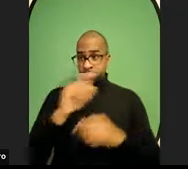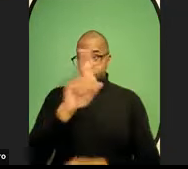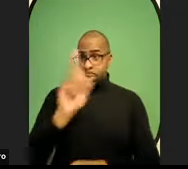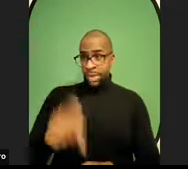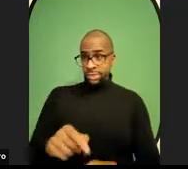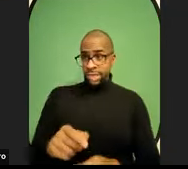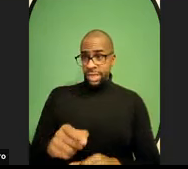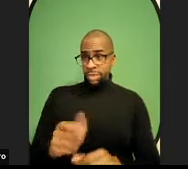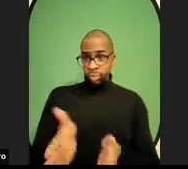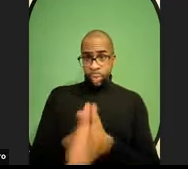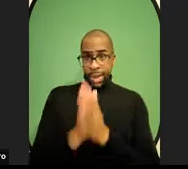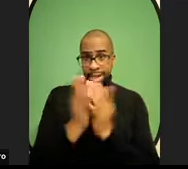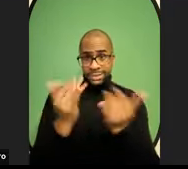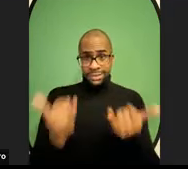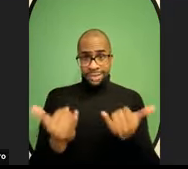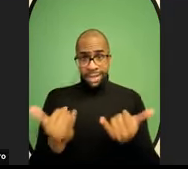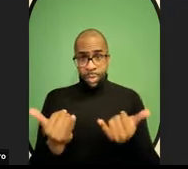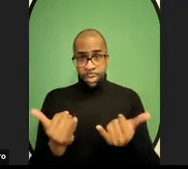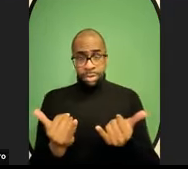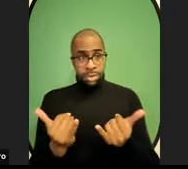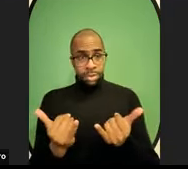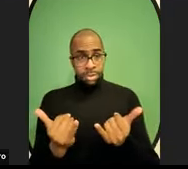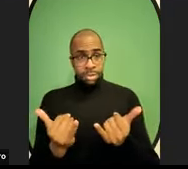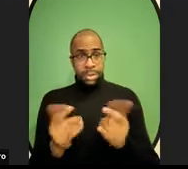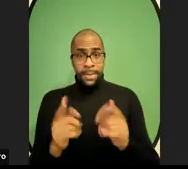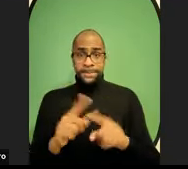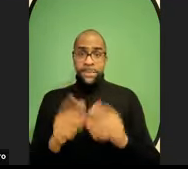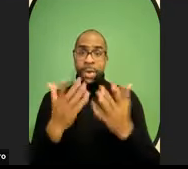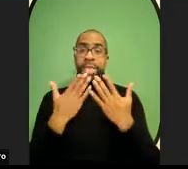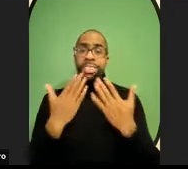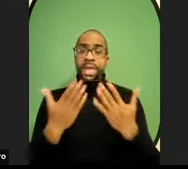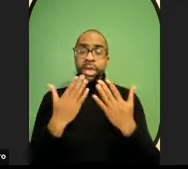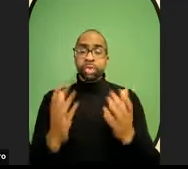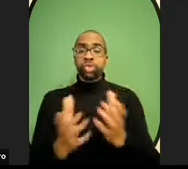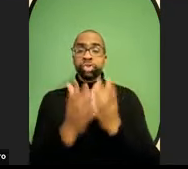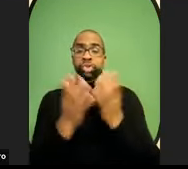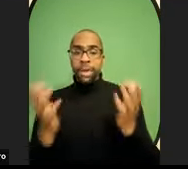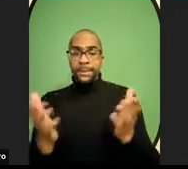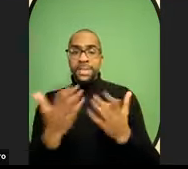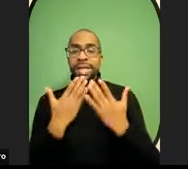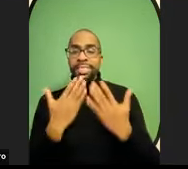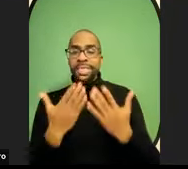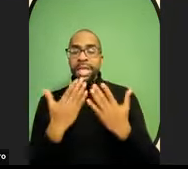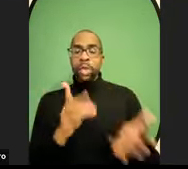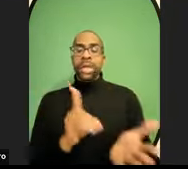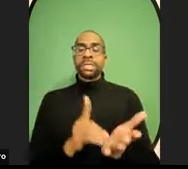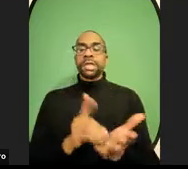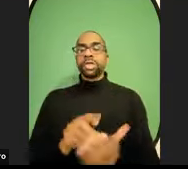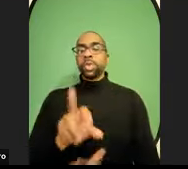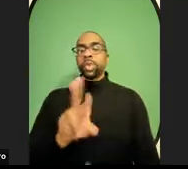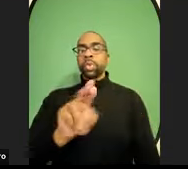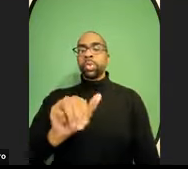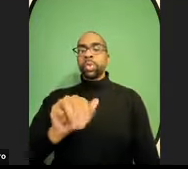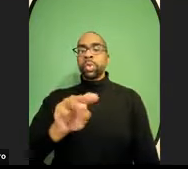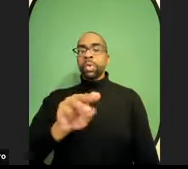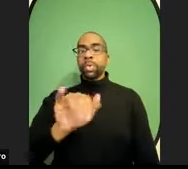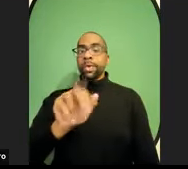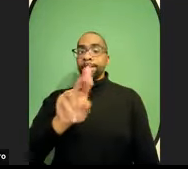time back to everybody tonight. If you have any other questions please ask them now. As we wind down. But thank you so much to our. presenters